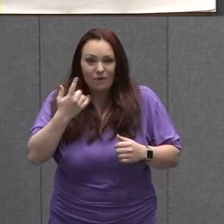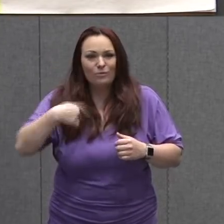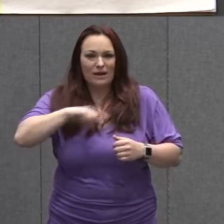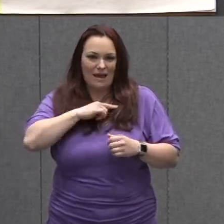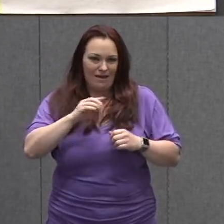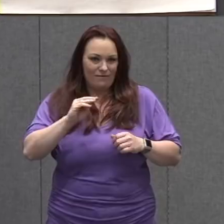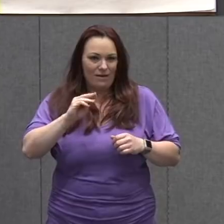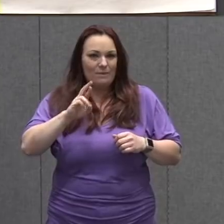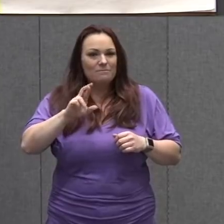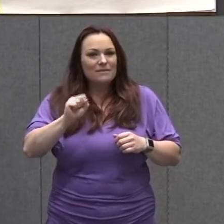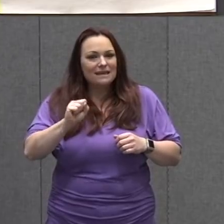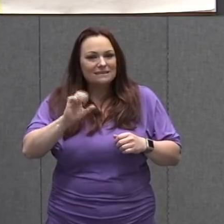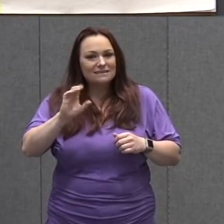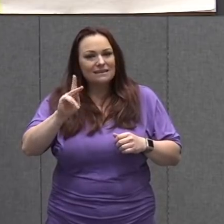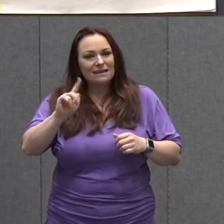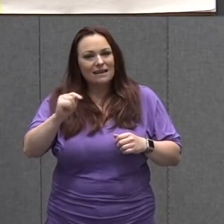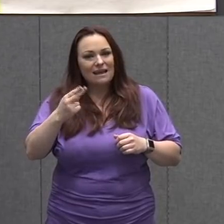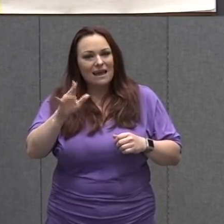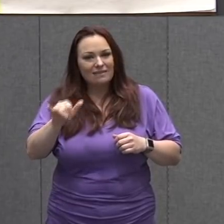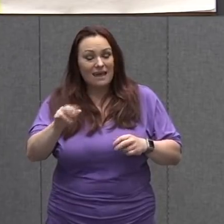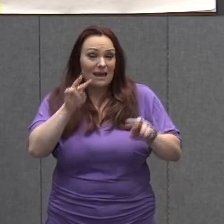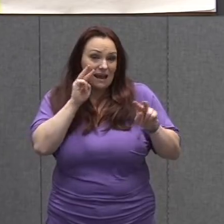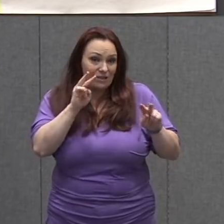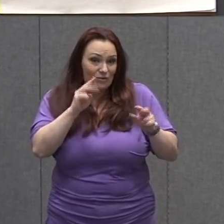So I look forward to what she is going to teach us today.